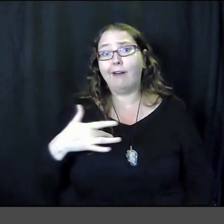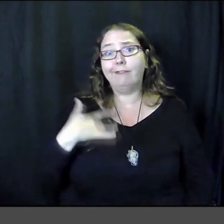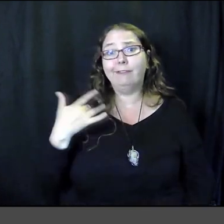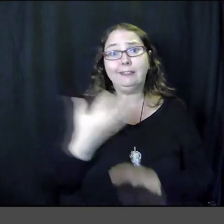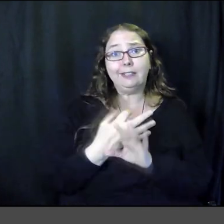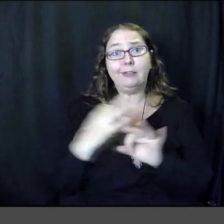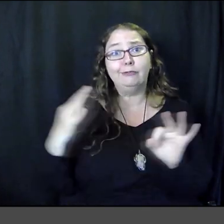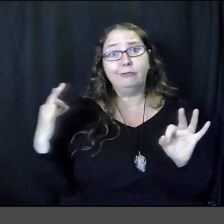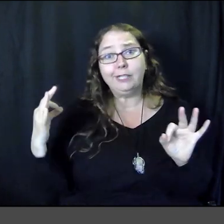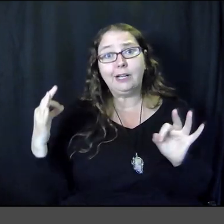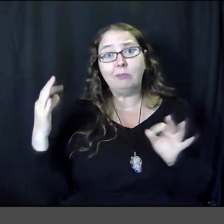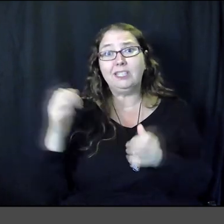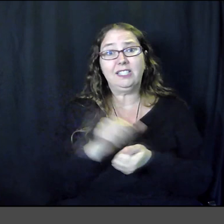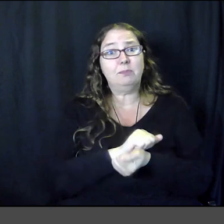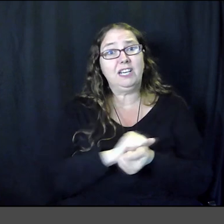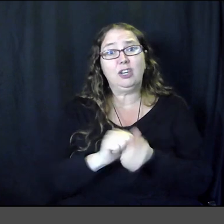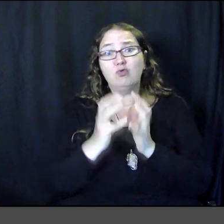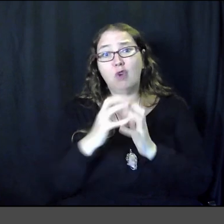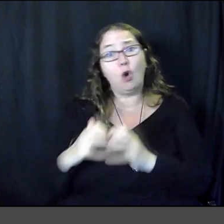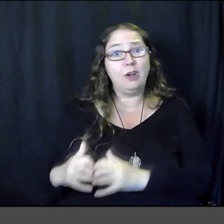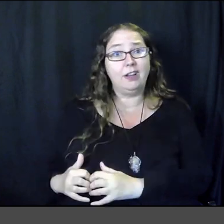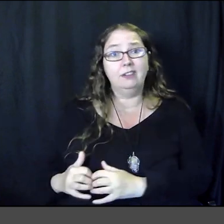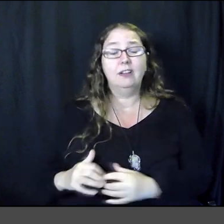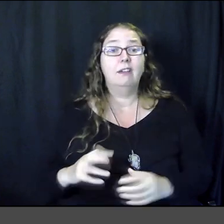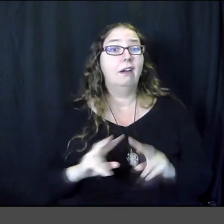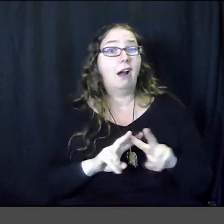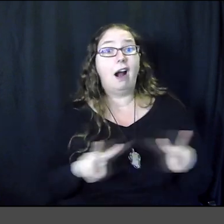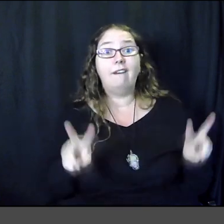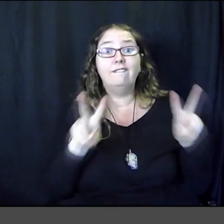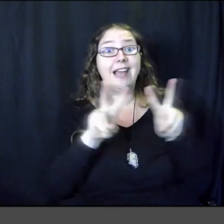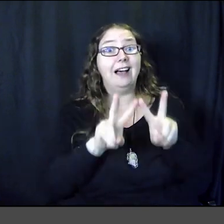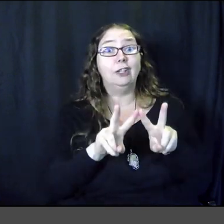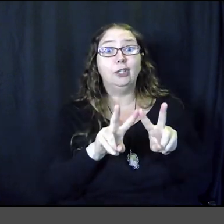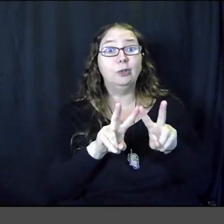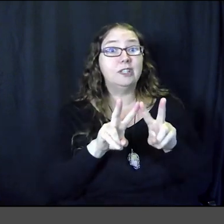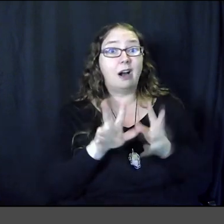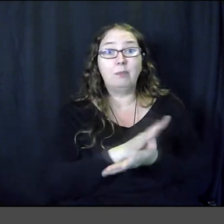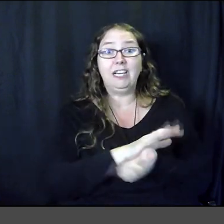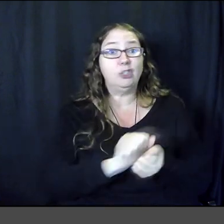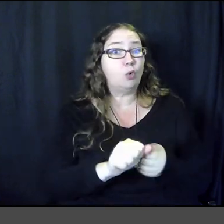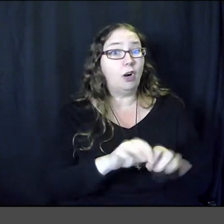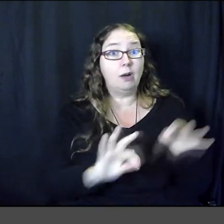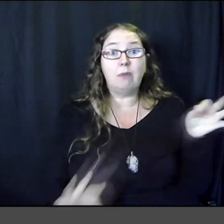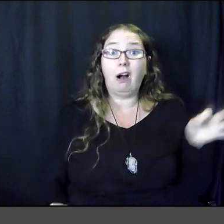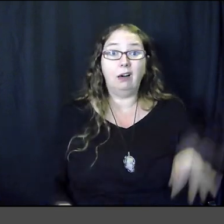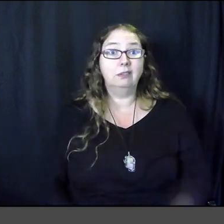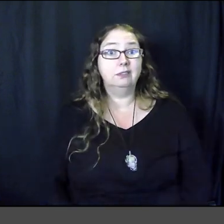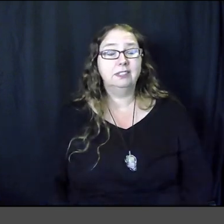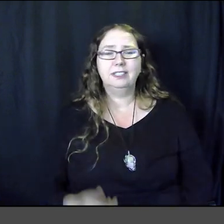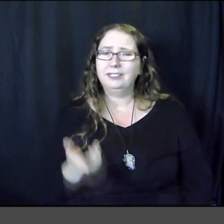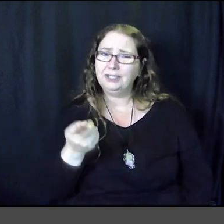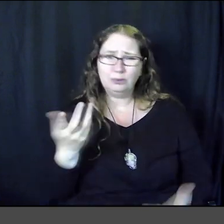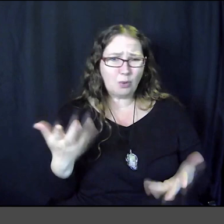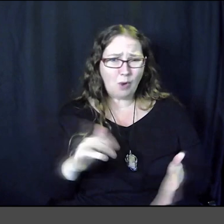OUR VALUES ARE BEING TORN APART IN SOME WAY. WE DON'T WANT TO DO THAT. BUT IT BEGINS TO HAPPEN.